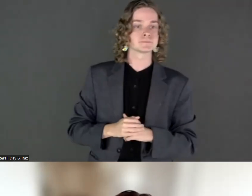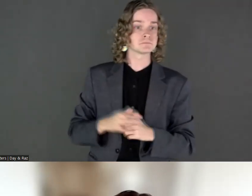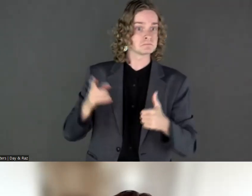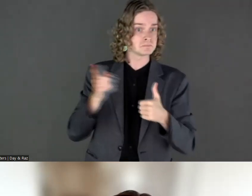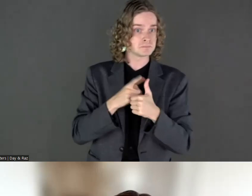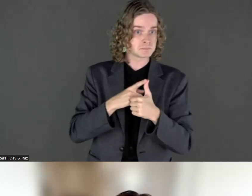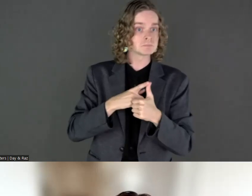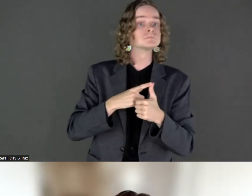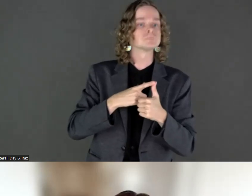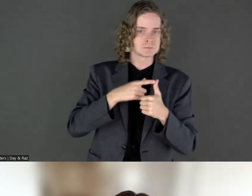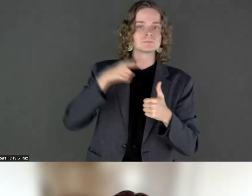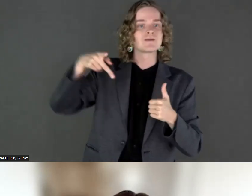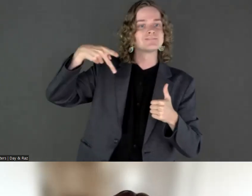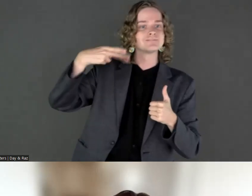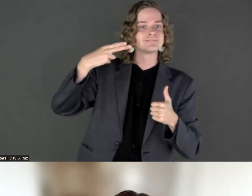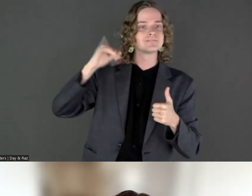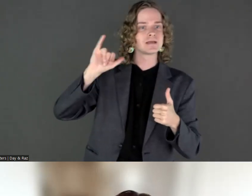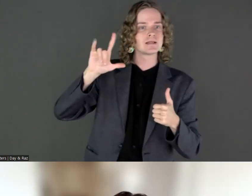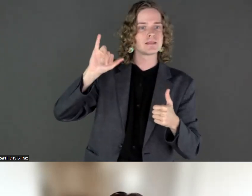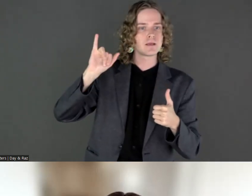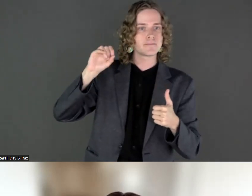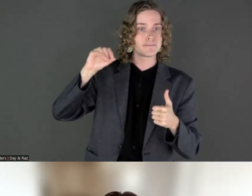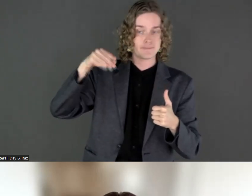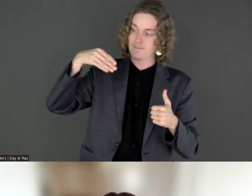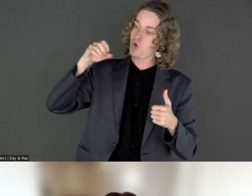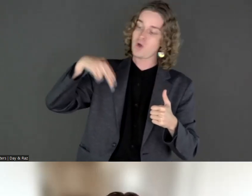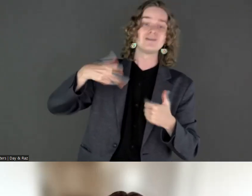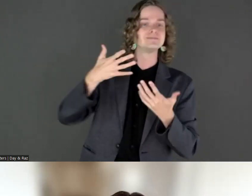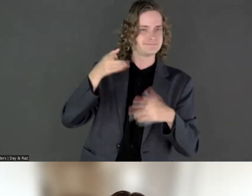wide level to strengthening localization. And that includes to strengthening leadership of